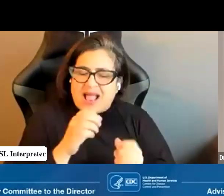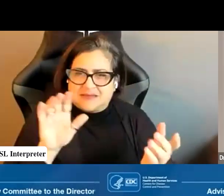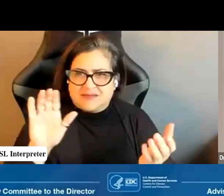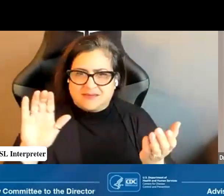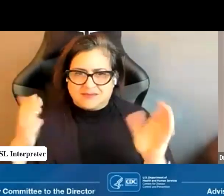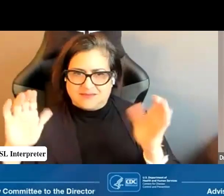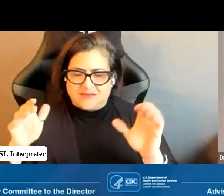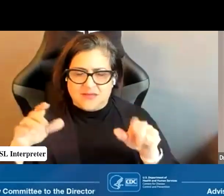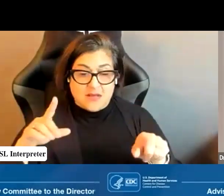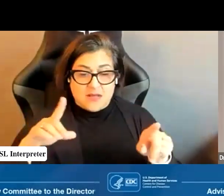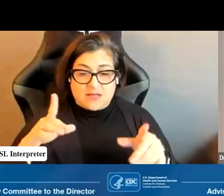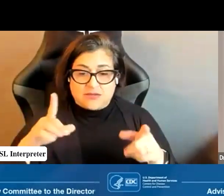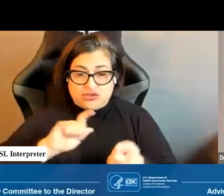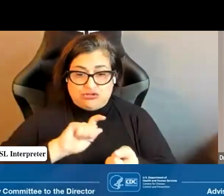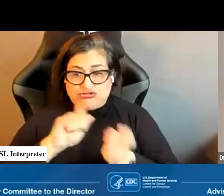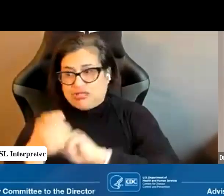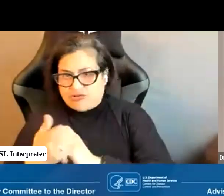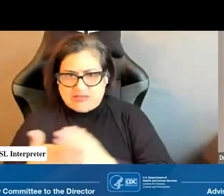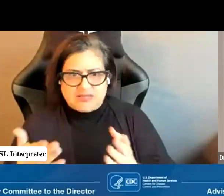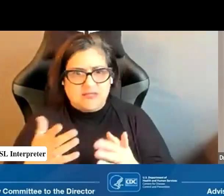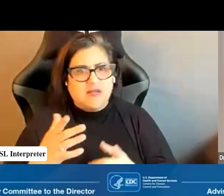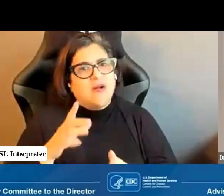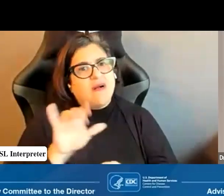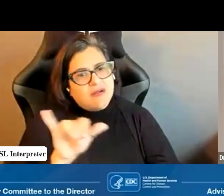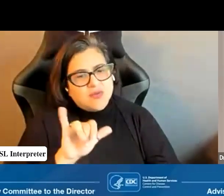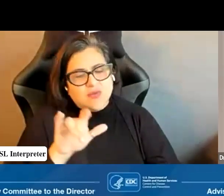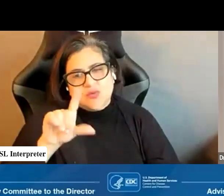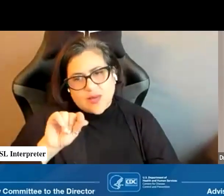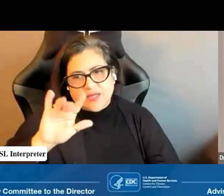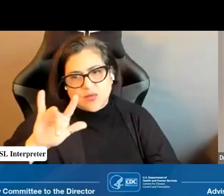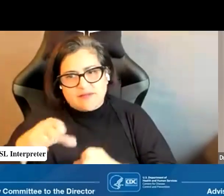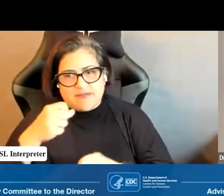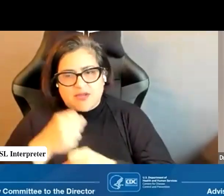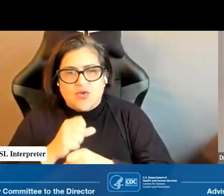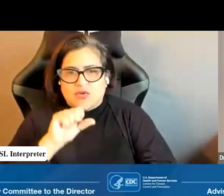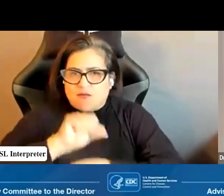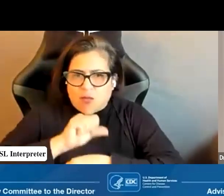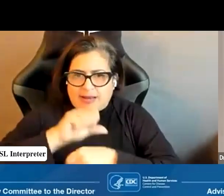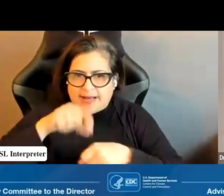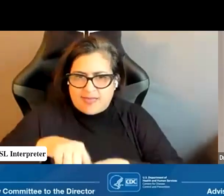But also there's been 20, 25 years of kind of work in this space of trying to use analytics,